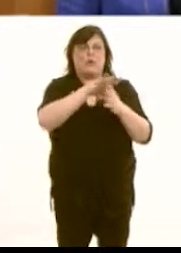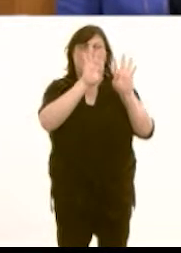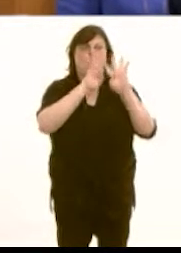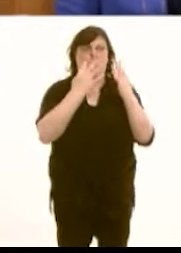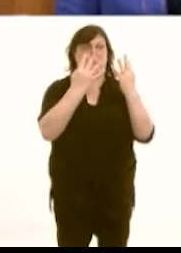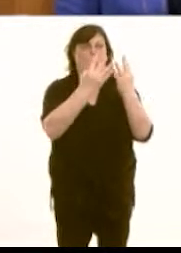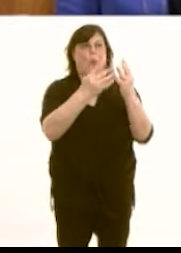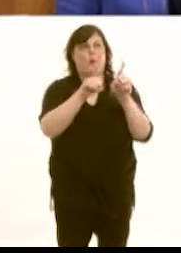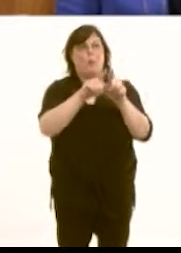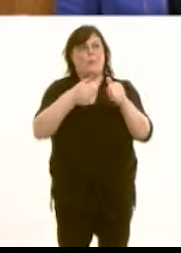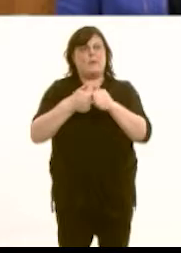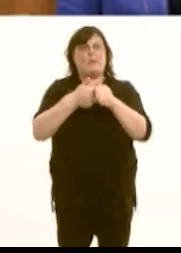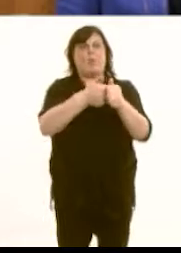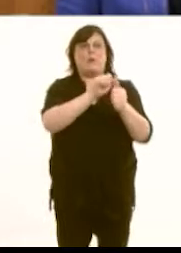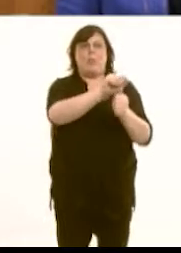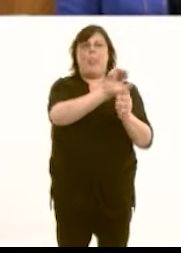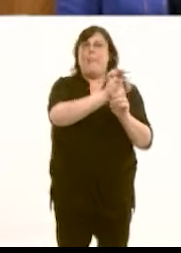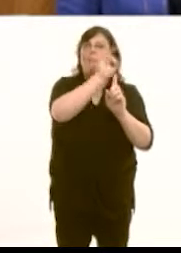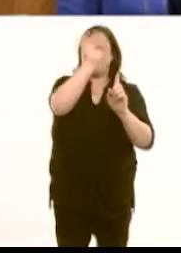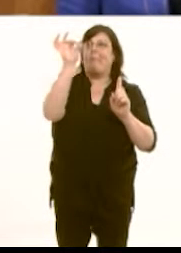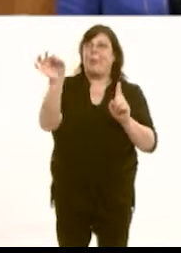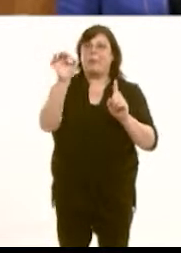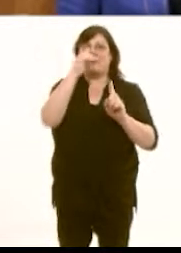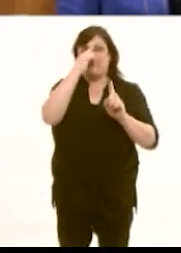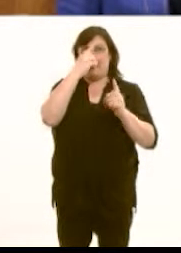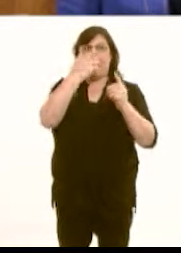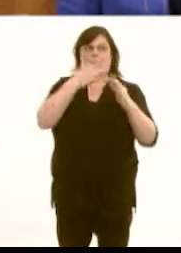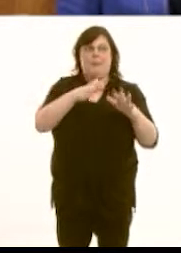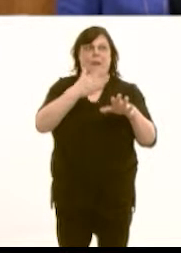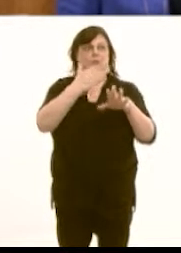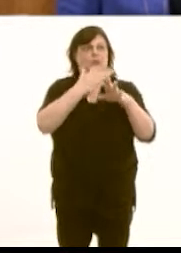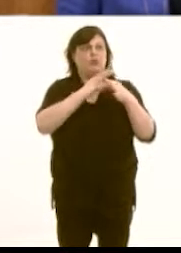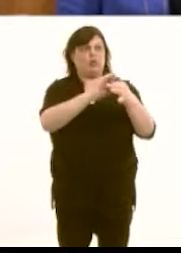To get to a position where a bid is submitted requires joint working between a number of